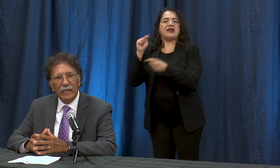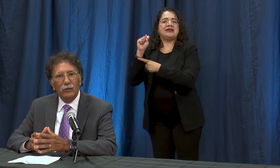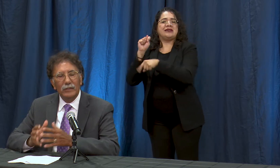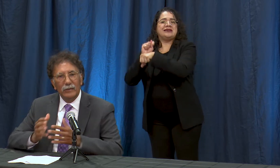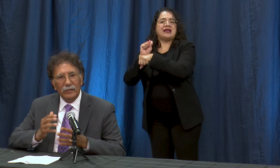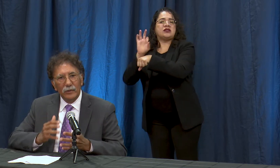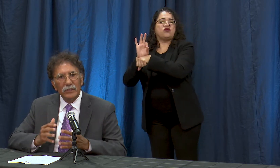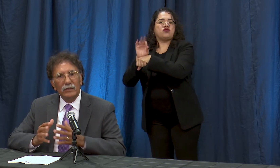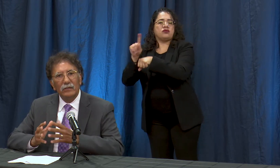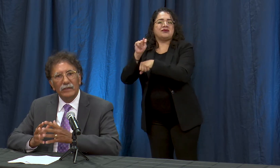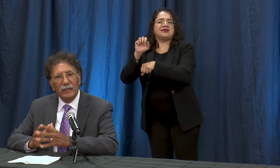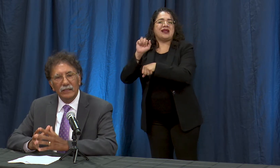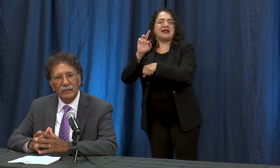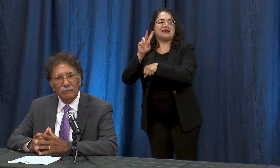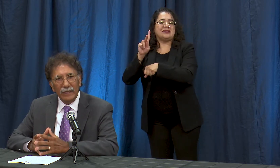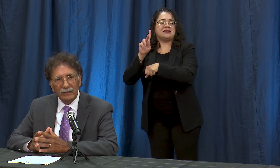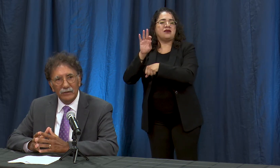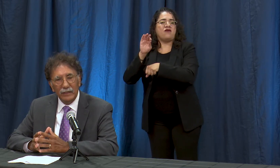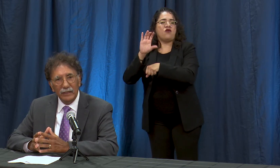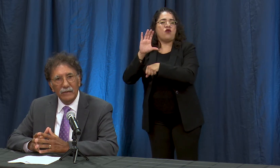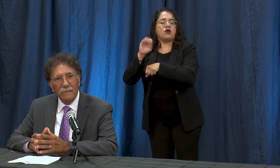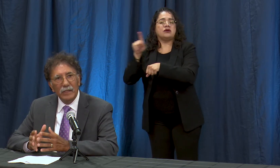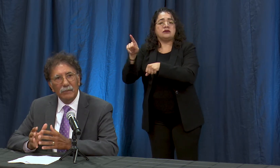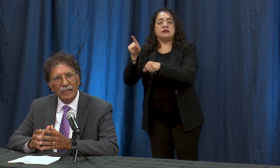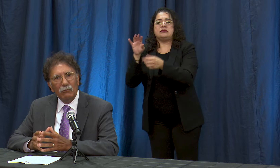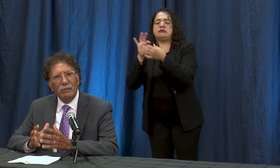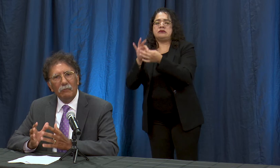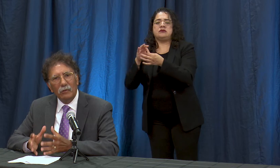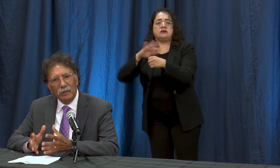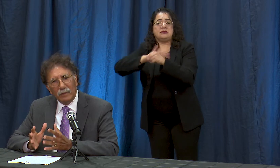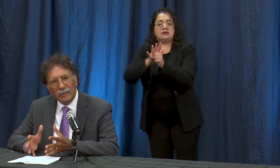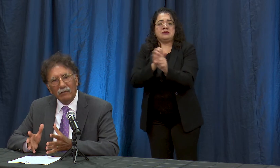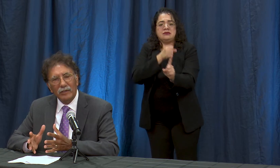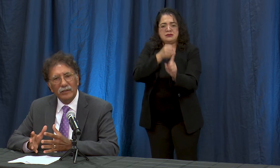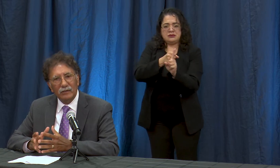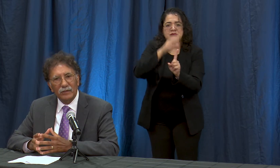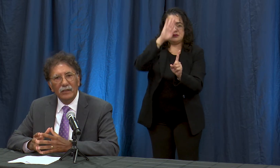not only do we address the COVID-19 impacts of today but we prepare ourselves for